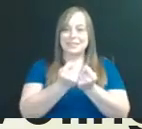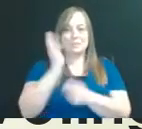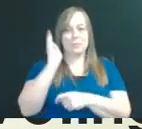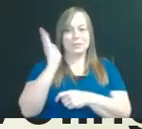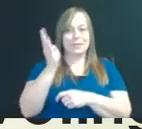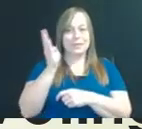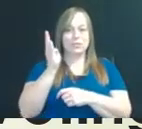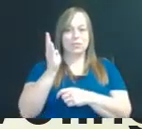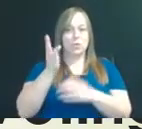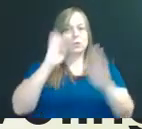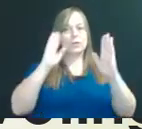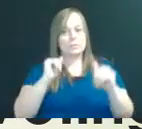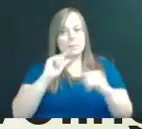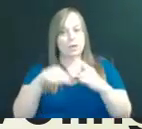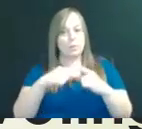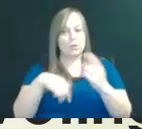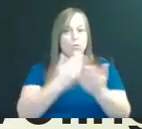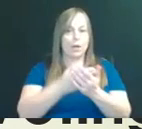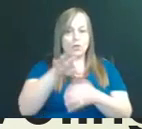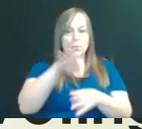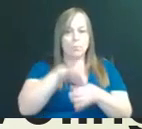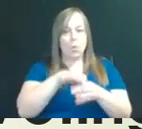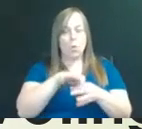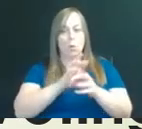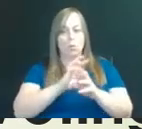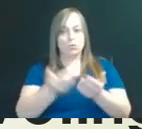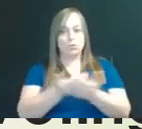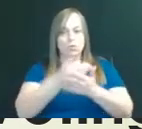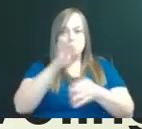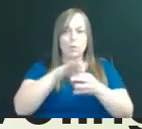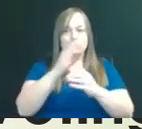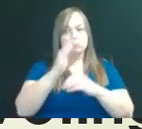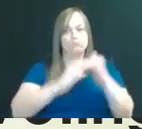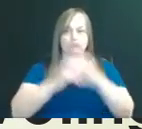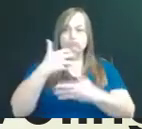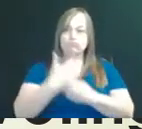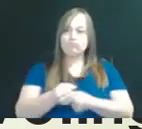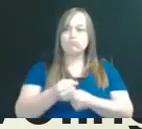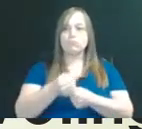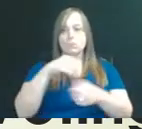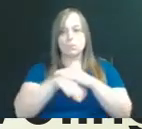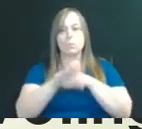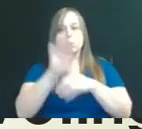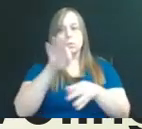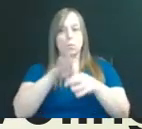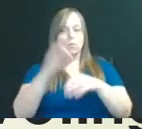on what to expect when you arrive at the polls. So to get new voters feeling confident in going to the polls on election day.